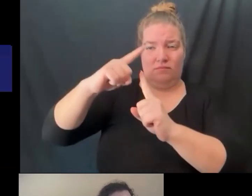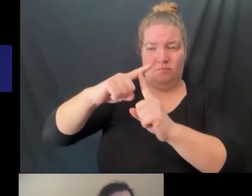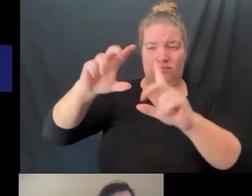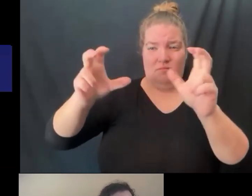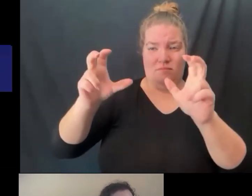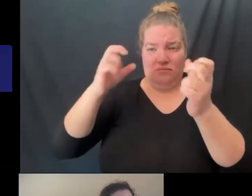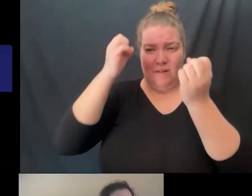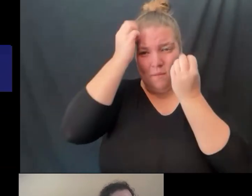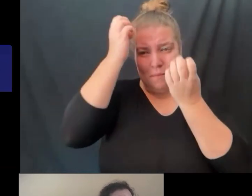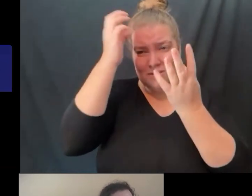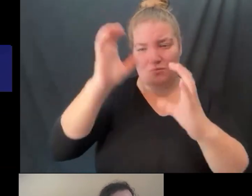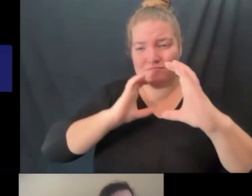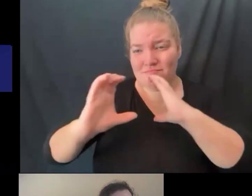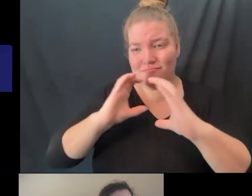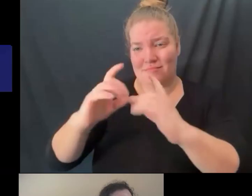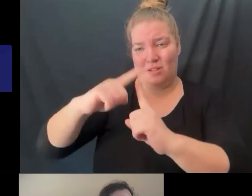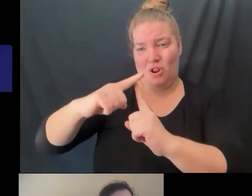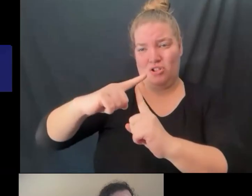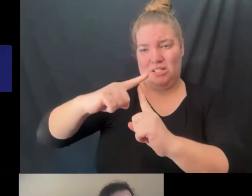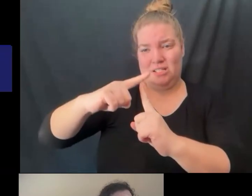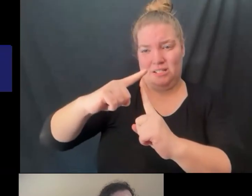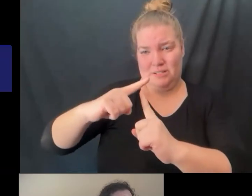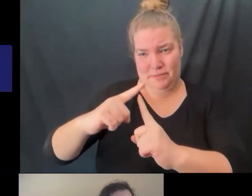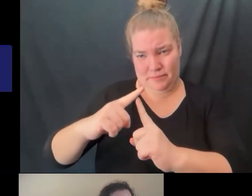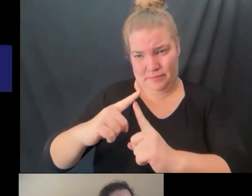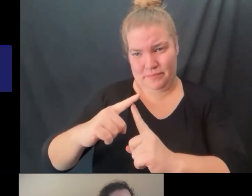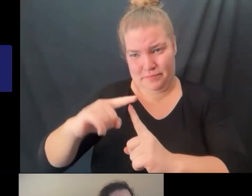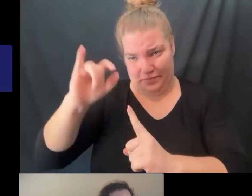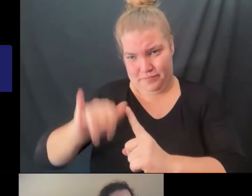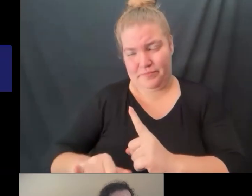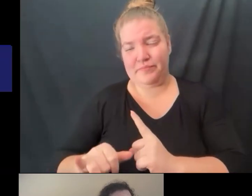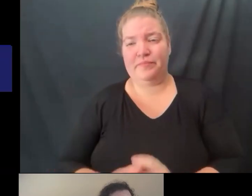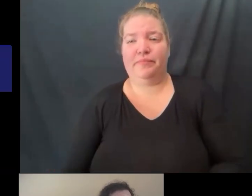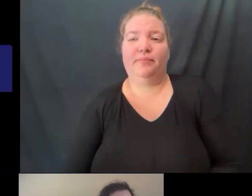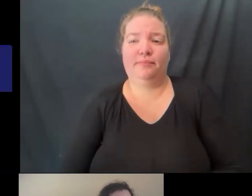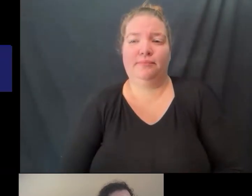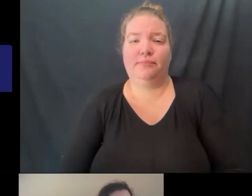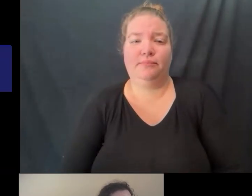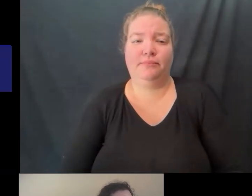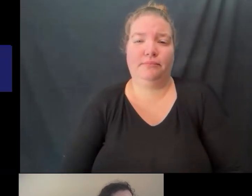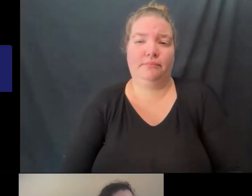for ICT, which means Information and Communication Technologies.